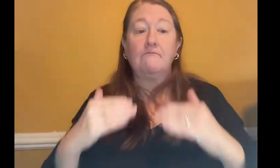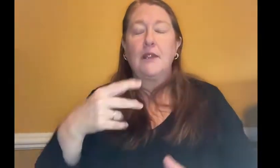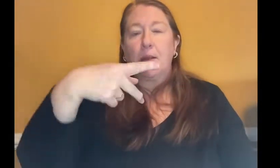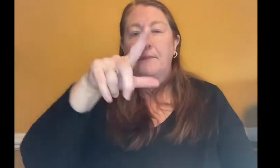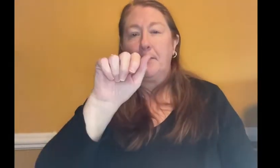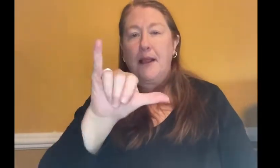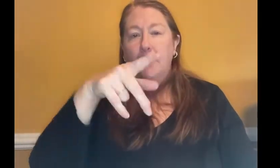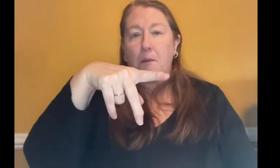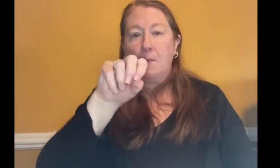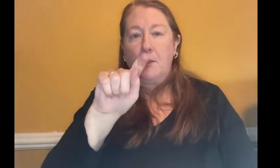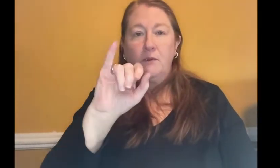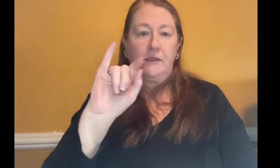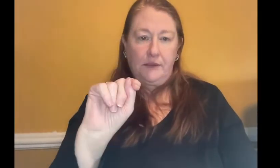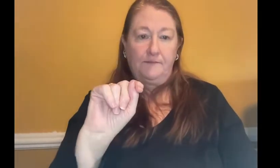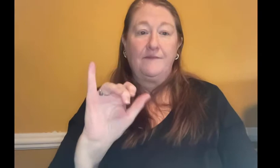PlayPostit: